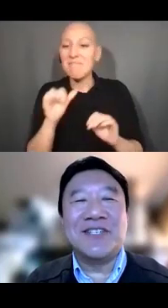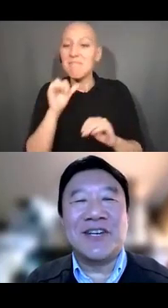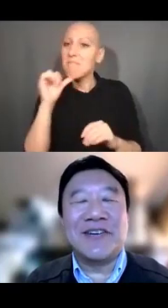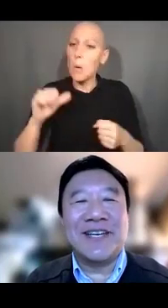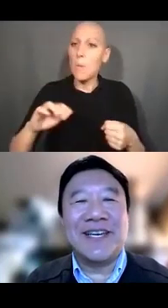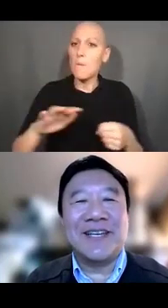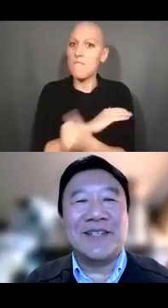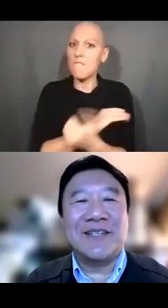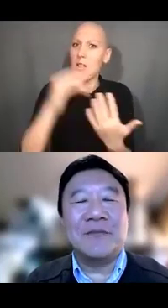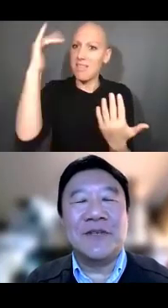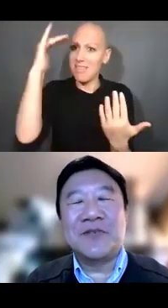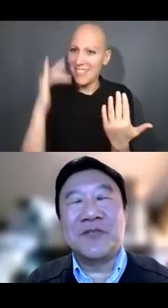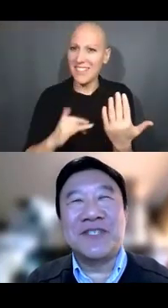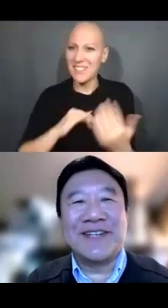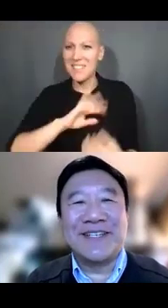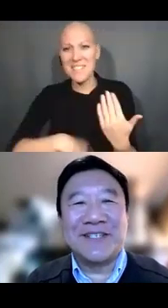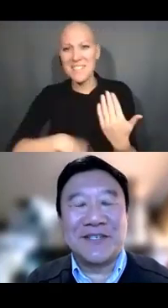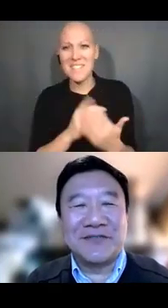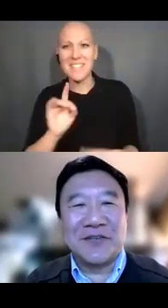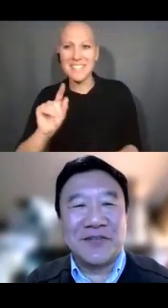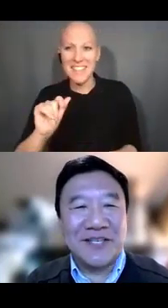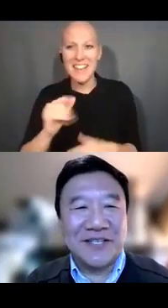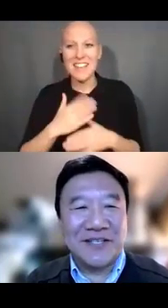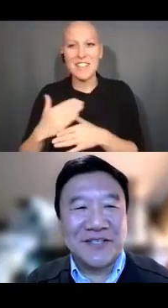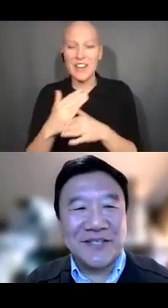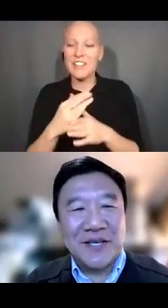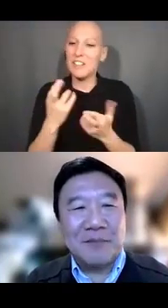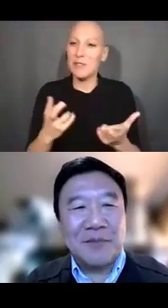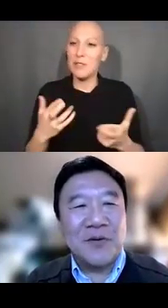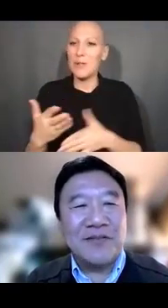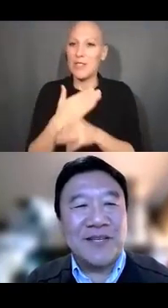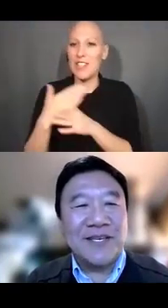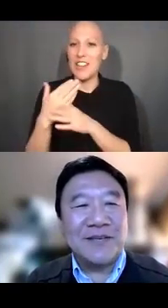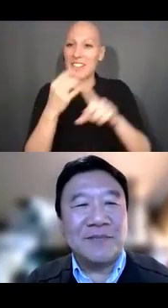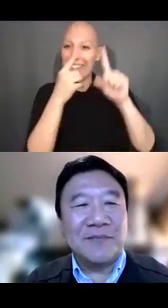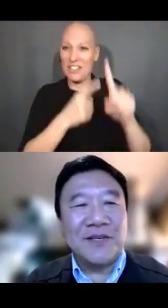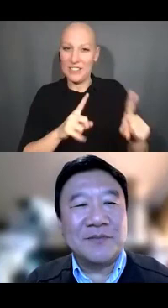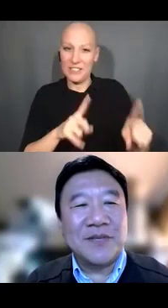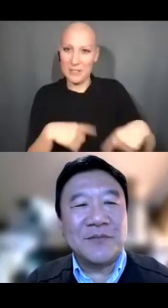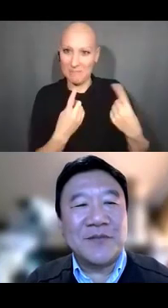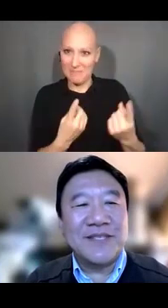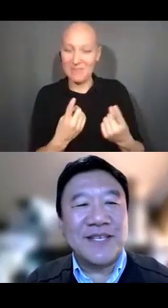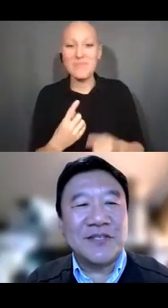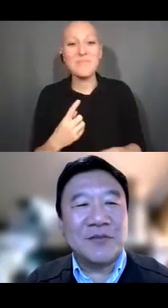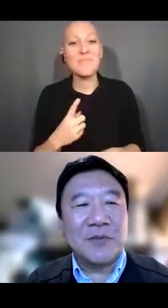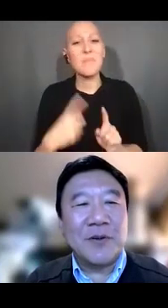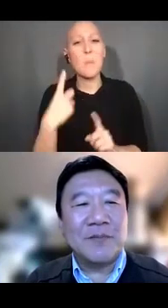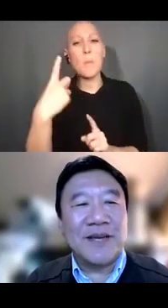sharing and research sharing initiatives over the years. But one of the big ones actually we went back